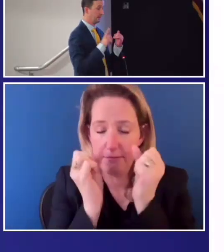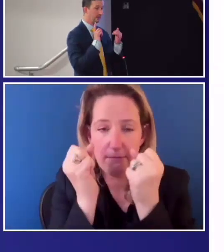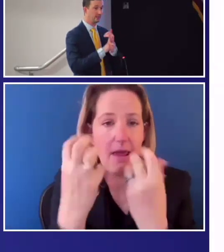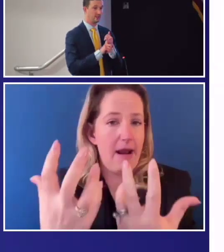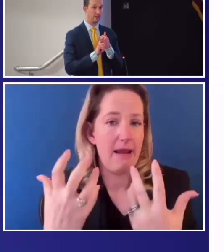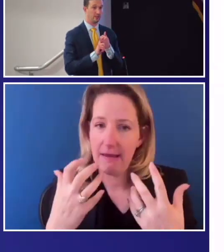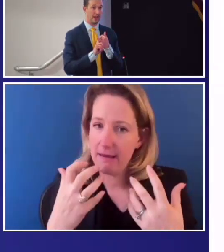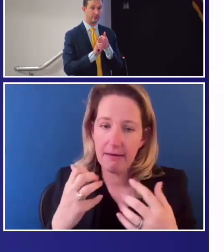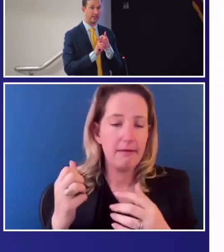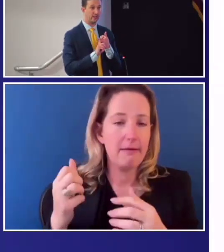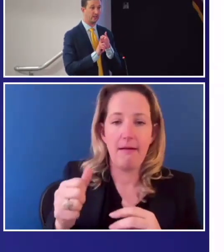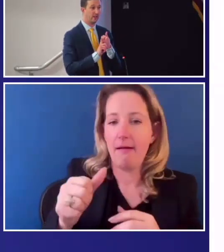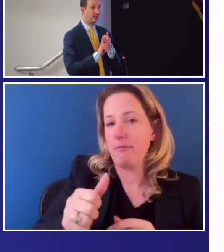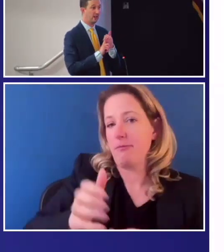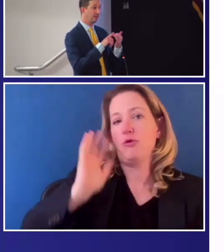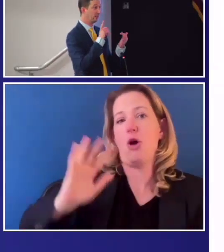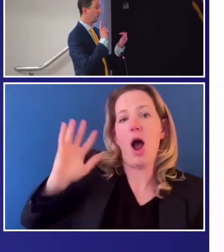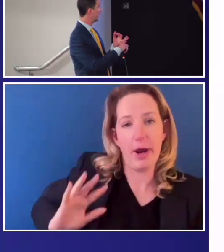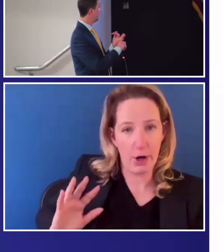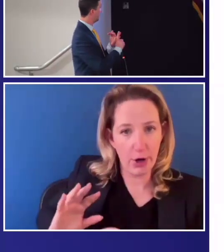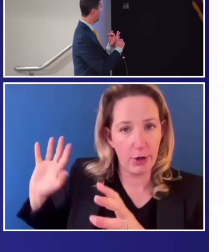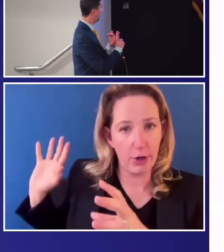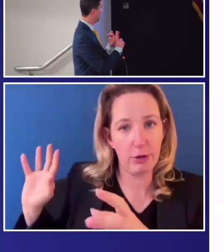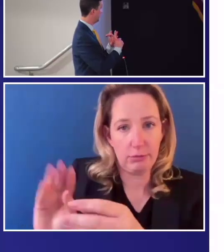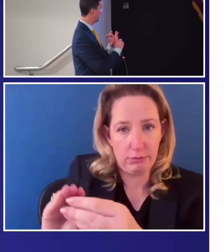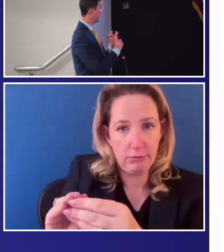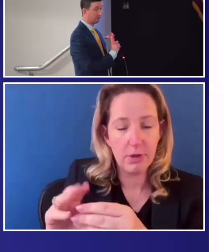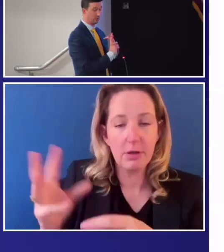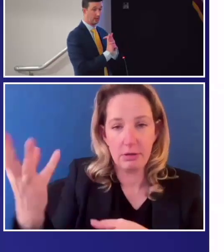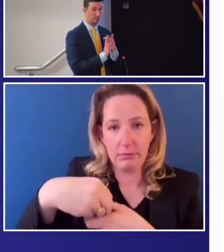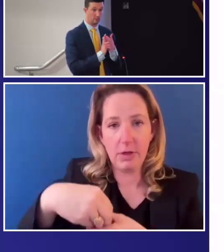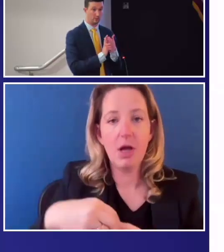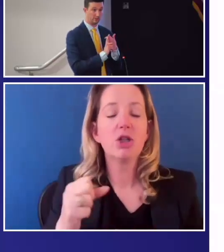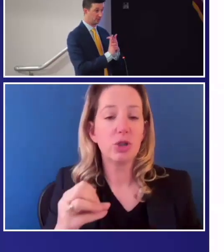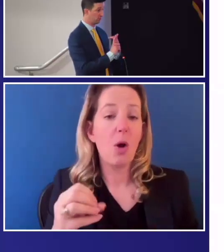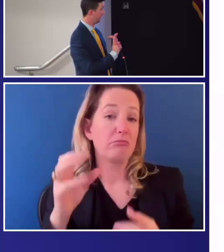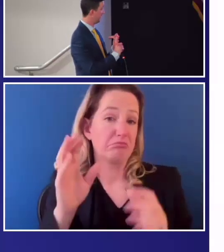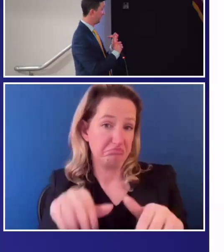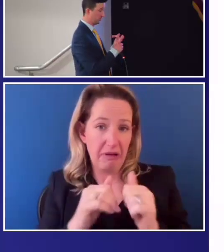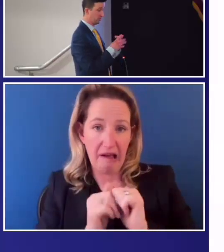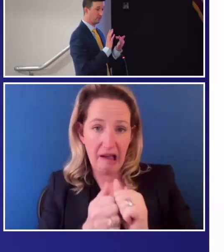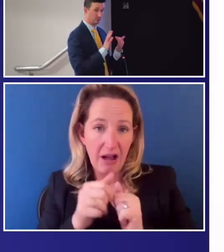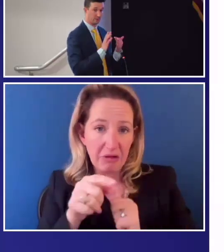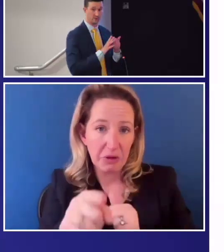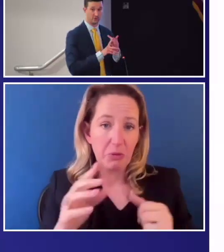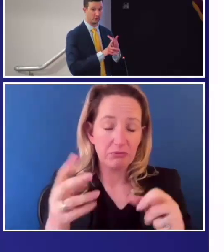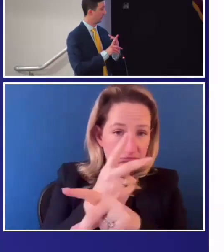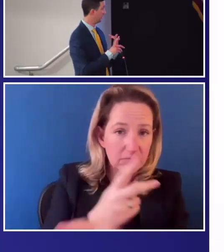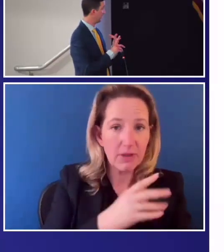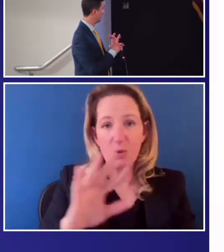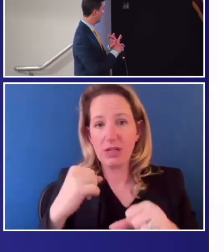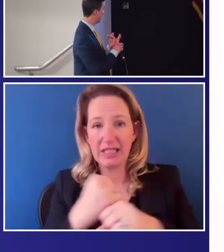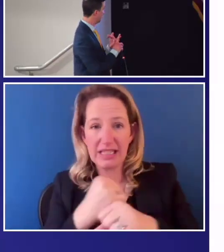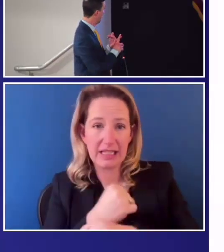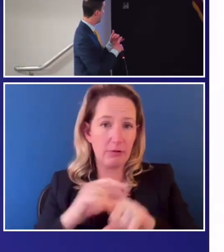that needs to be aggregated and that you get to this statistically reliable threshold size, which in this presentation we're using it as 50,